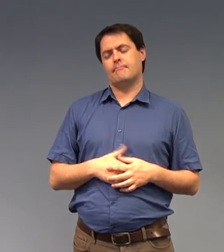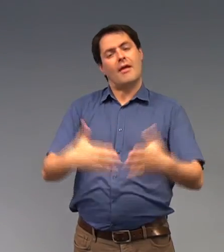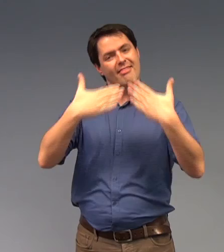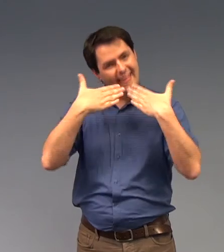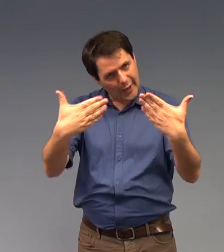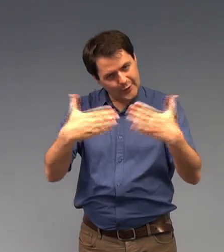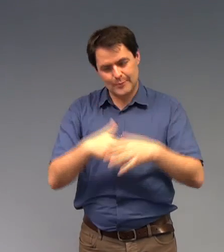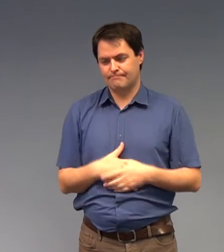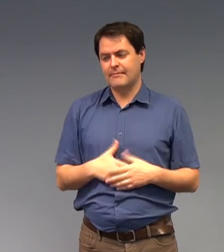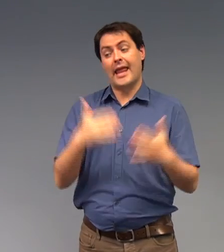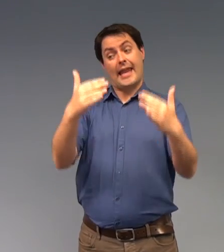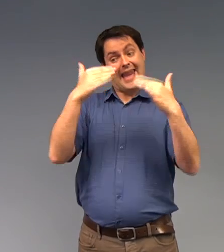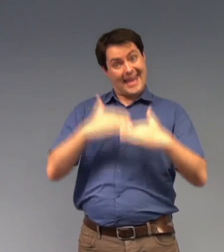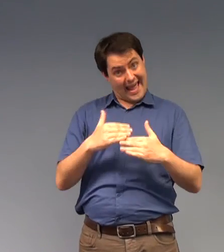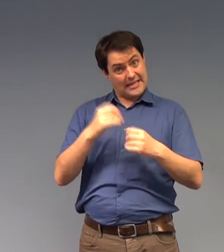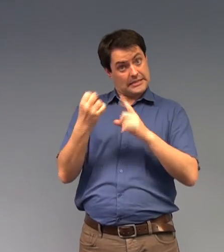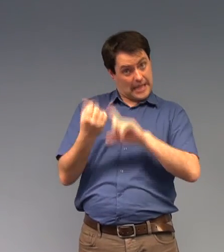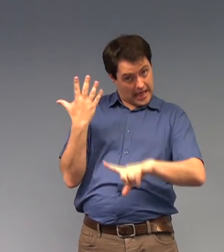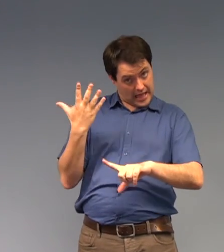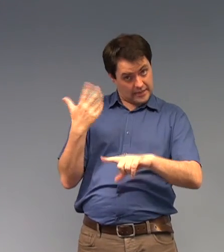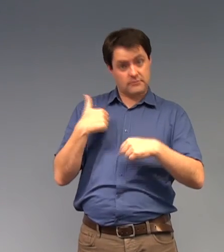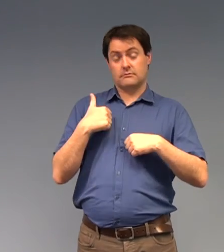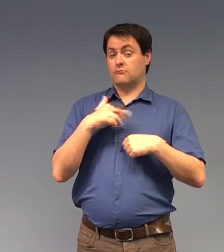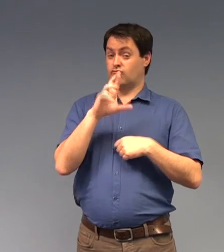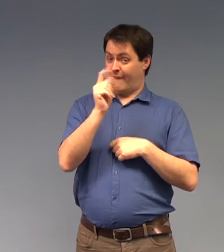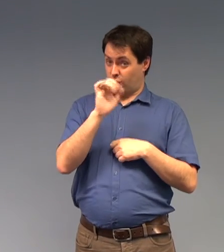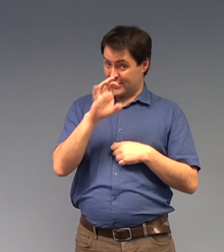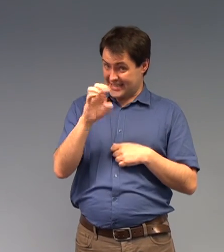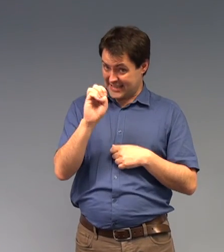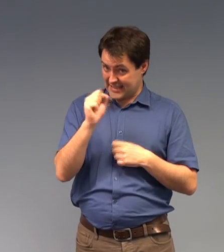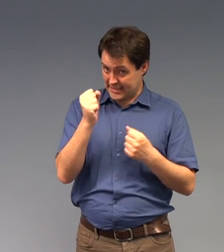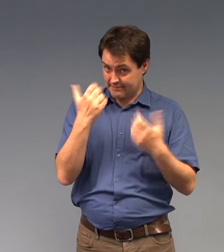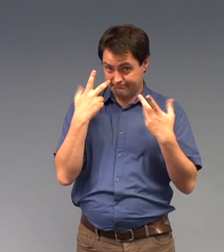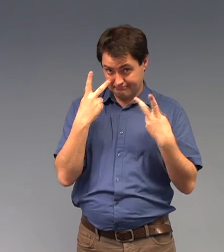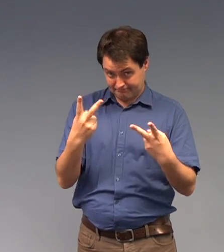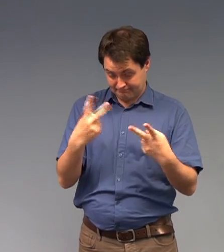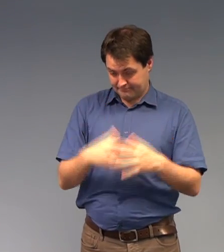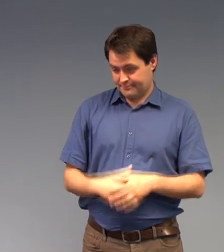So, thank you very much for your attention. I have a couple more slides.